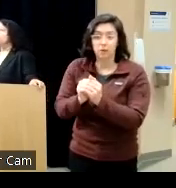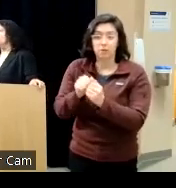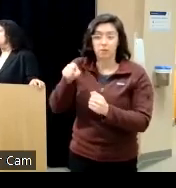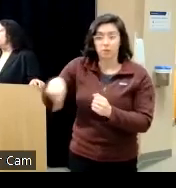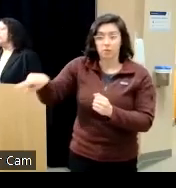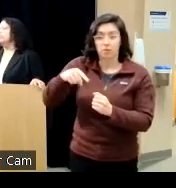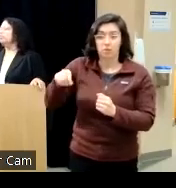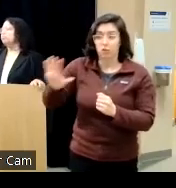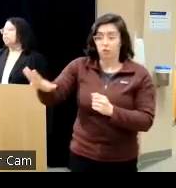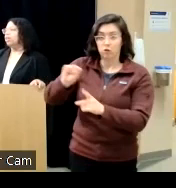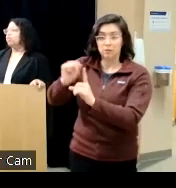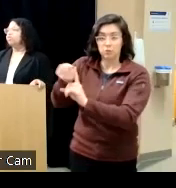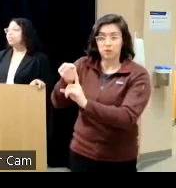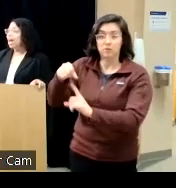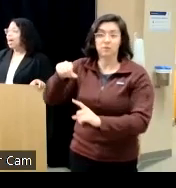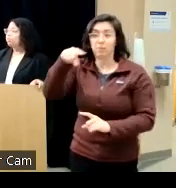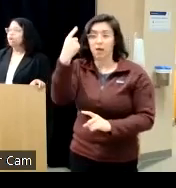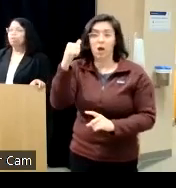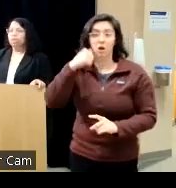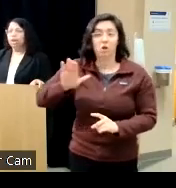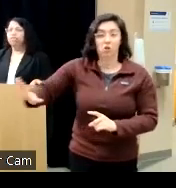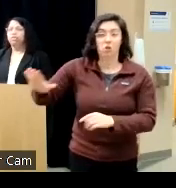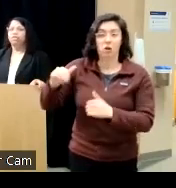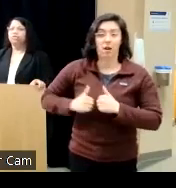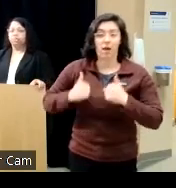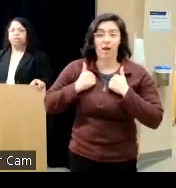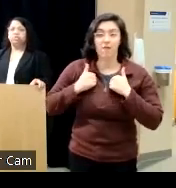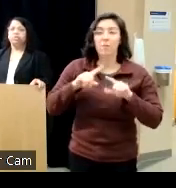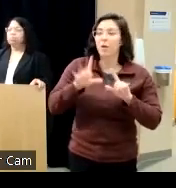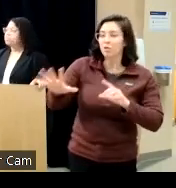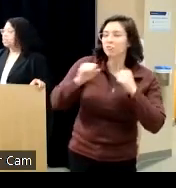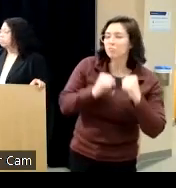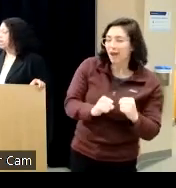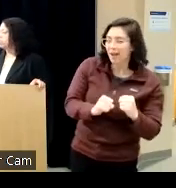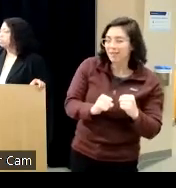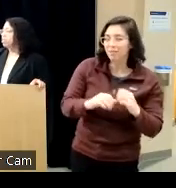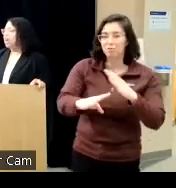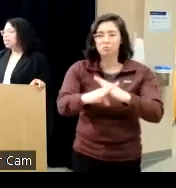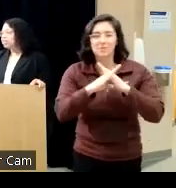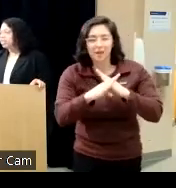the circumstances of black girls lives but also their strengths their protective factors their